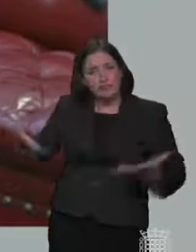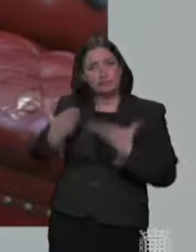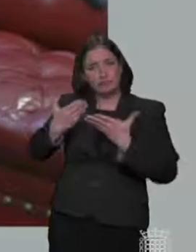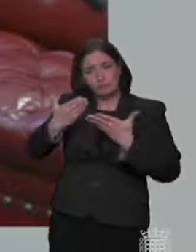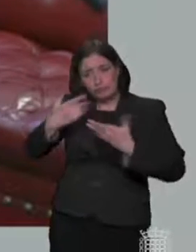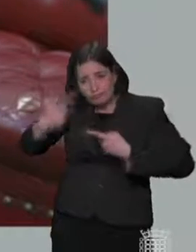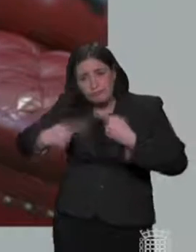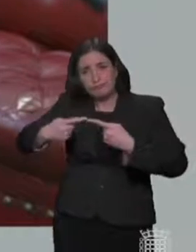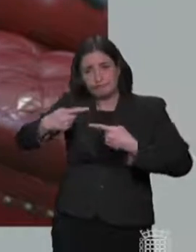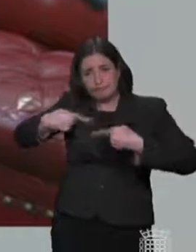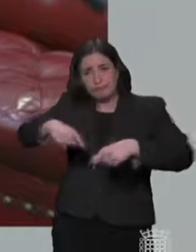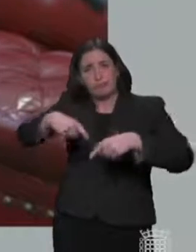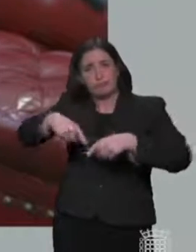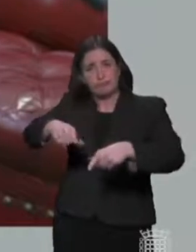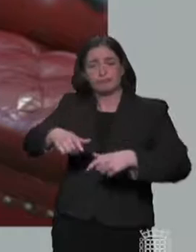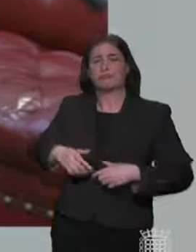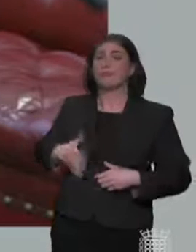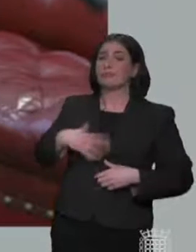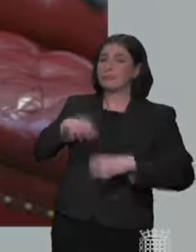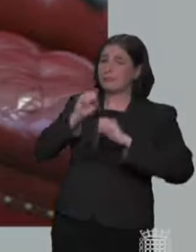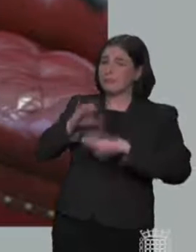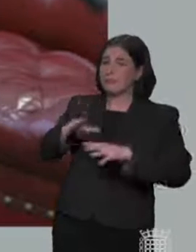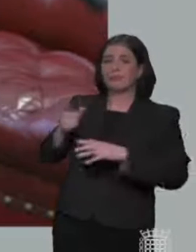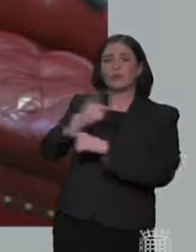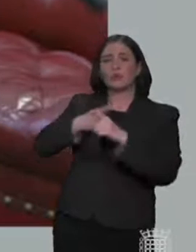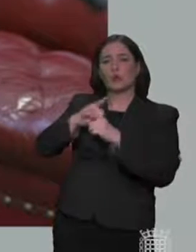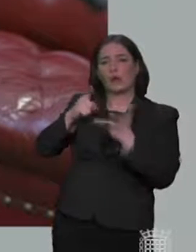the un convention on the rights of people with disabilities the deaf ex-mainstreamers